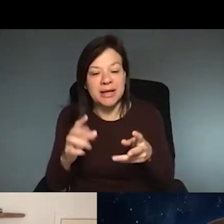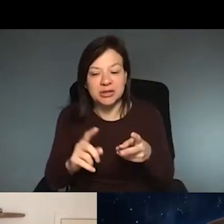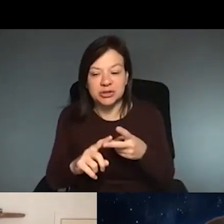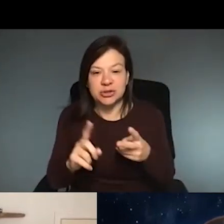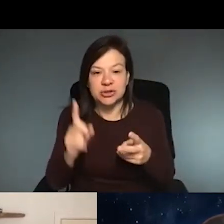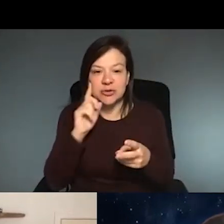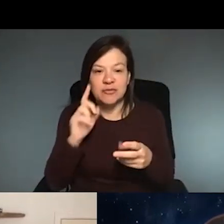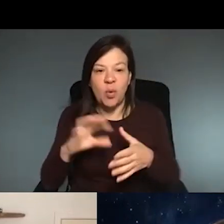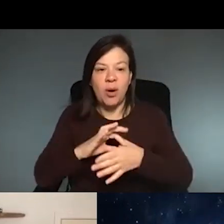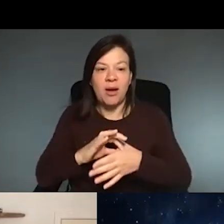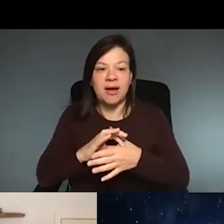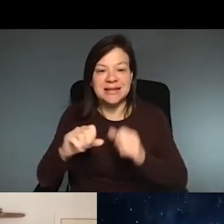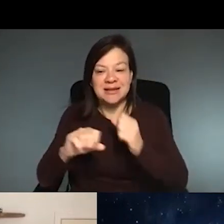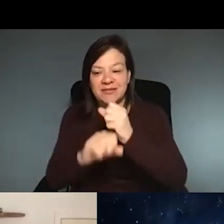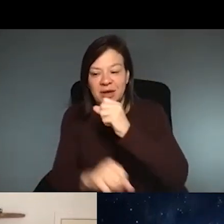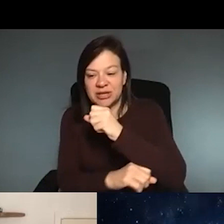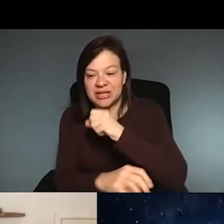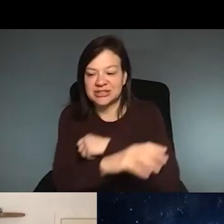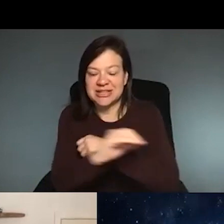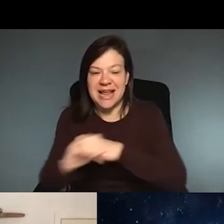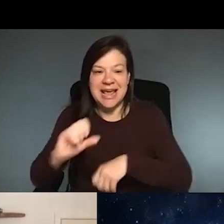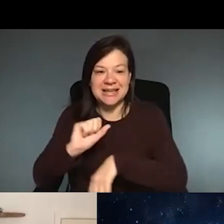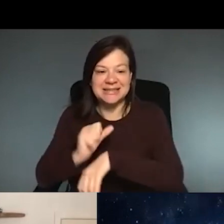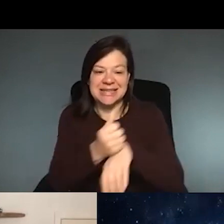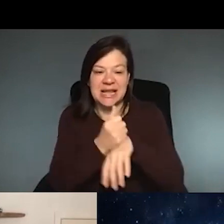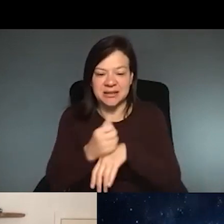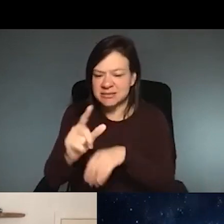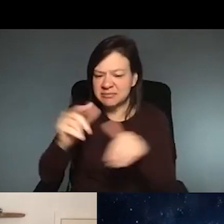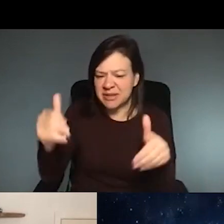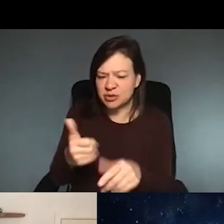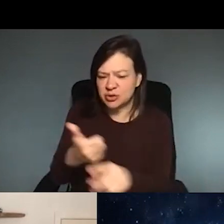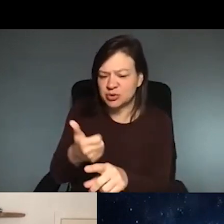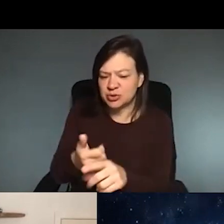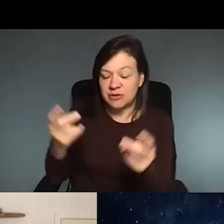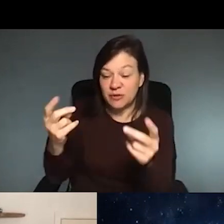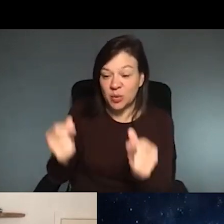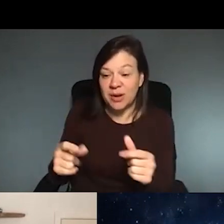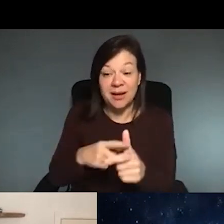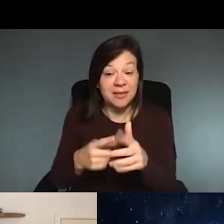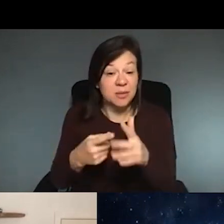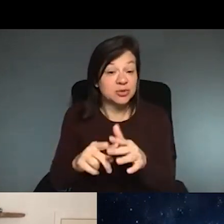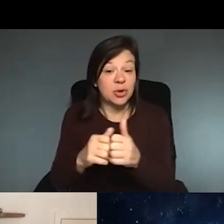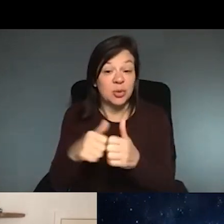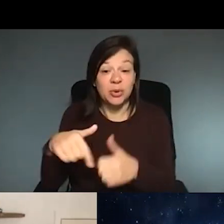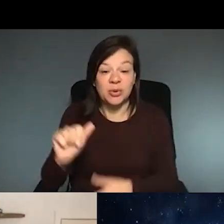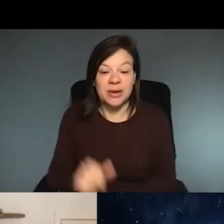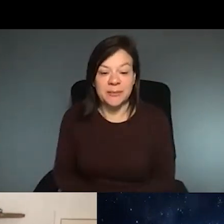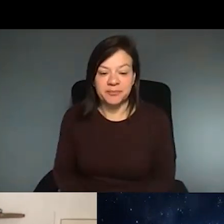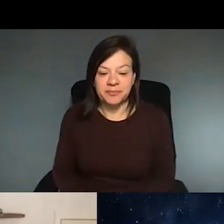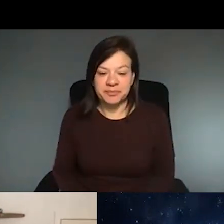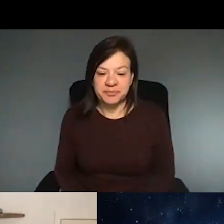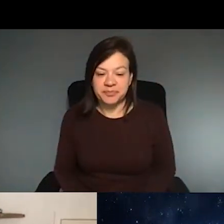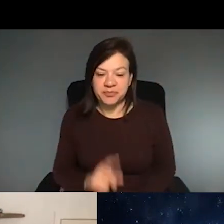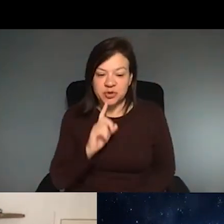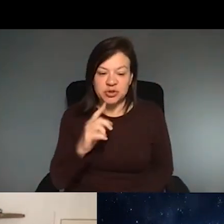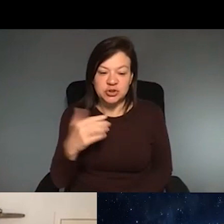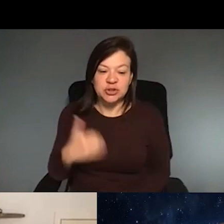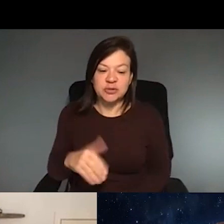IF YOU WANT TO INTRODUCE YOURSELF QUICKLY AND THEN START Q&A? YES, SURE, MY NAME IS CLARE.